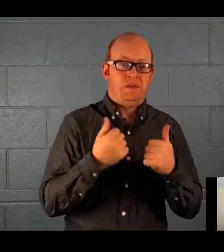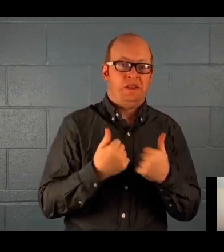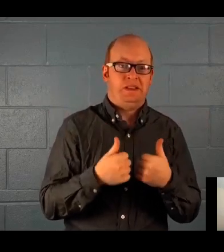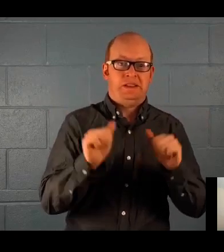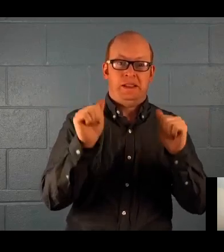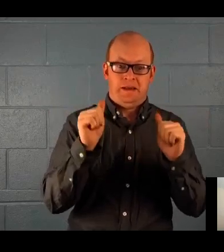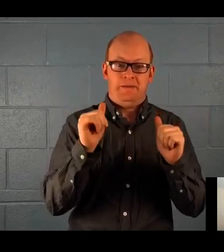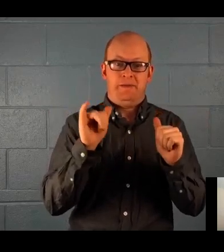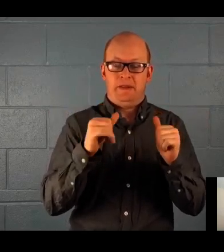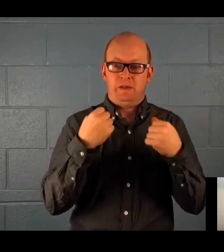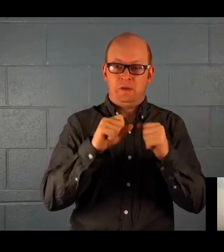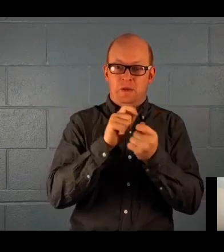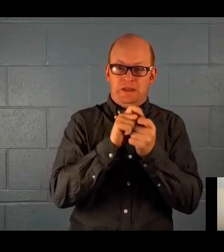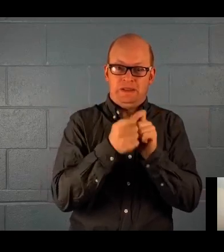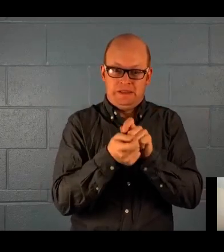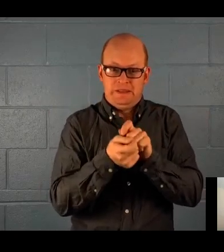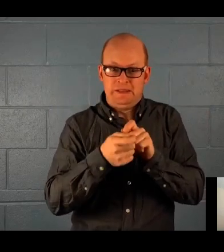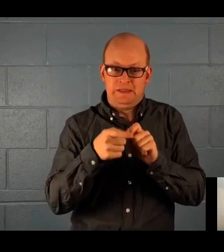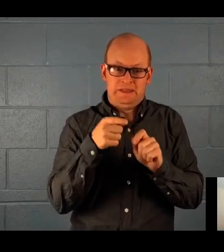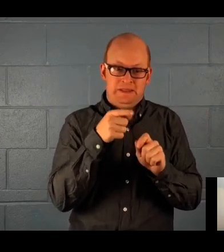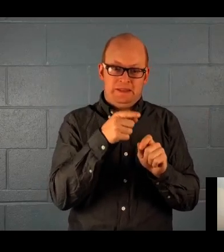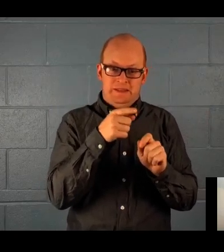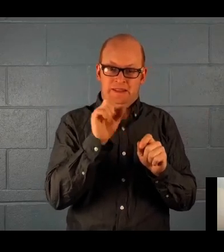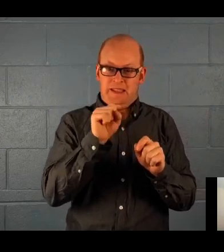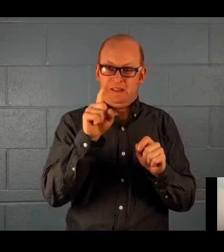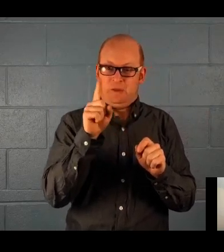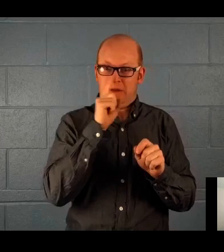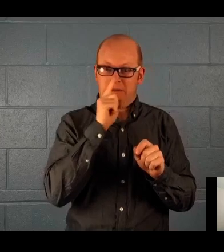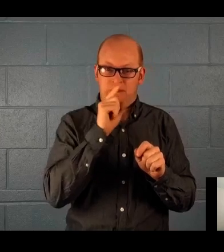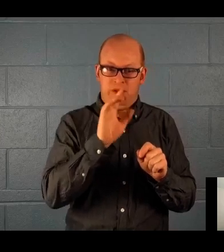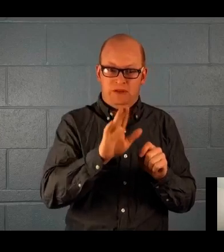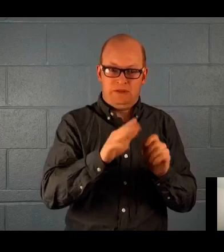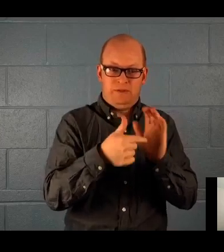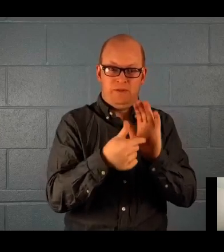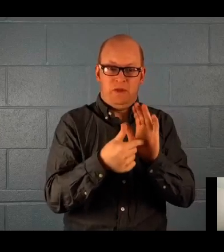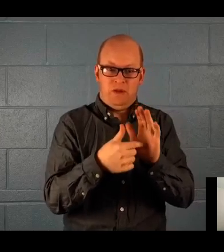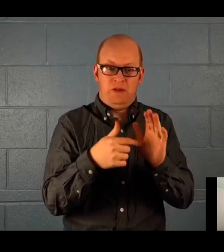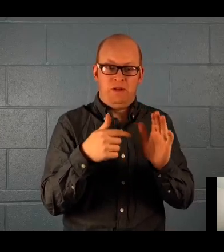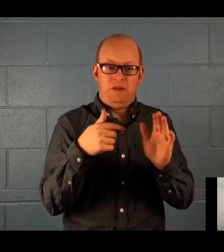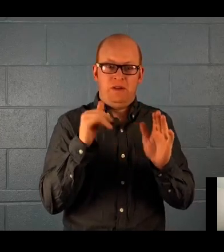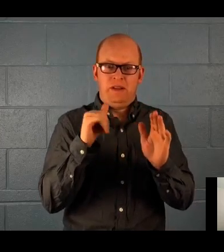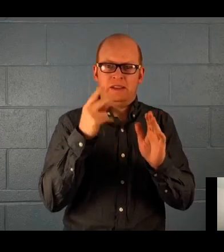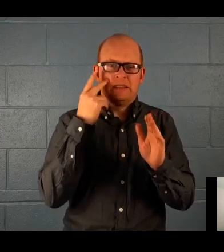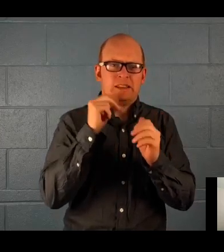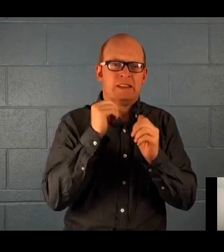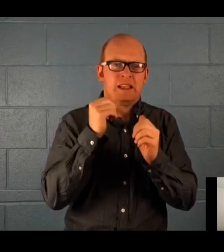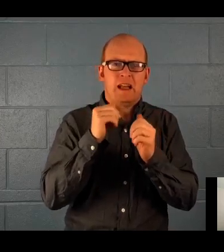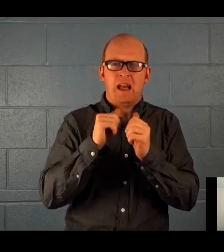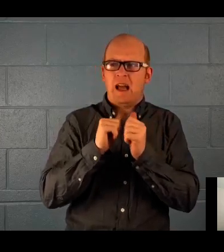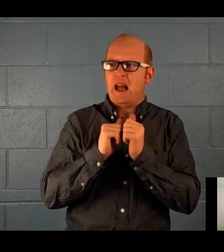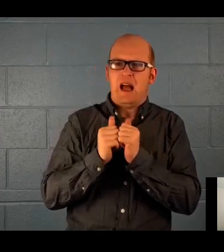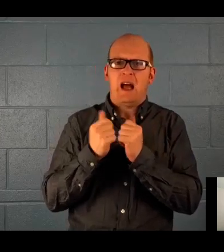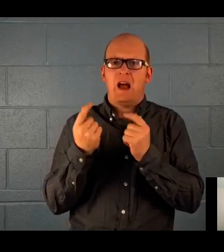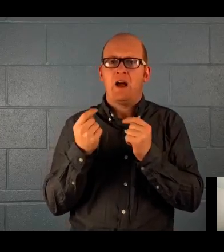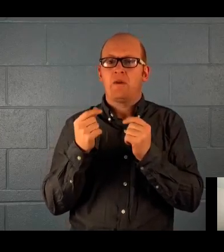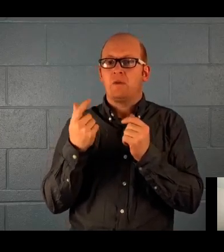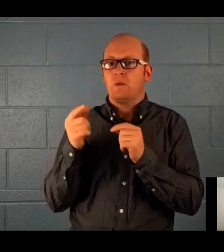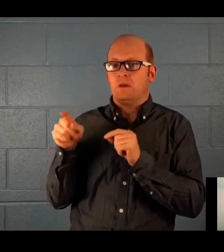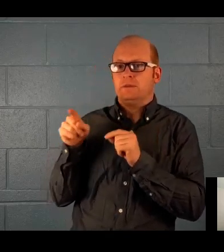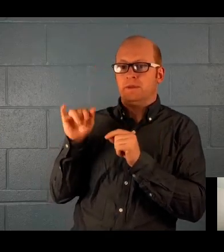to correct those phenotypes I talked about in the shaker 1 mouse, was dictated by the size of the myosin VIIA gene.